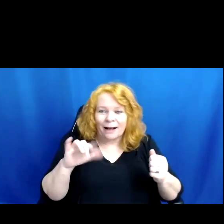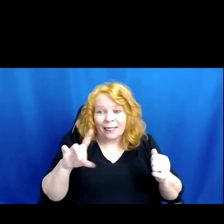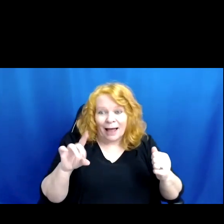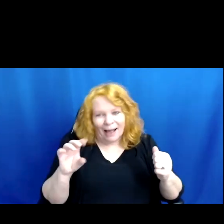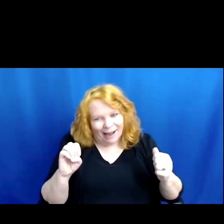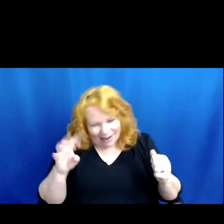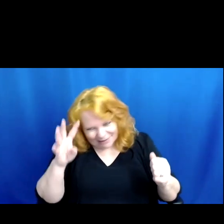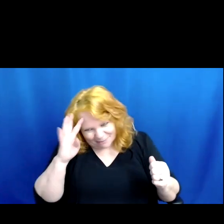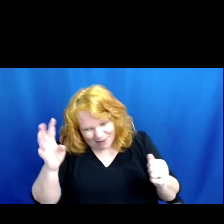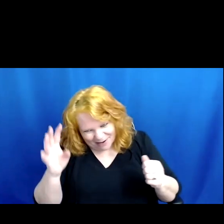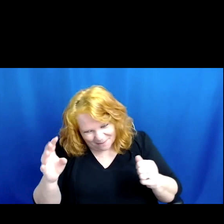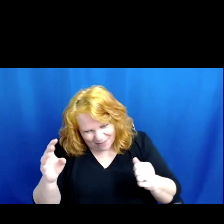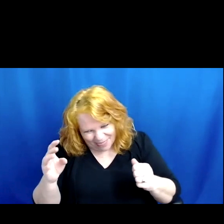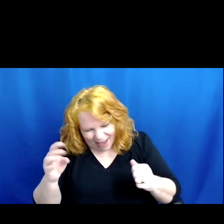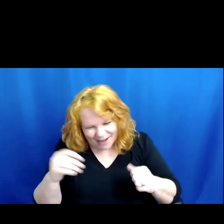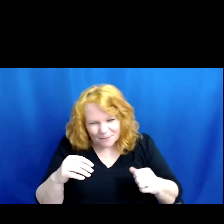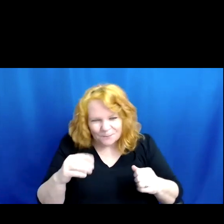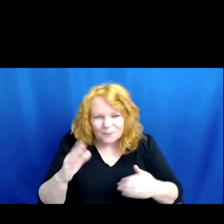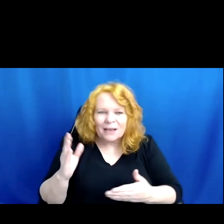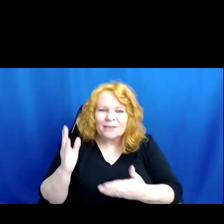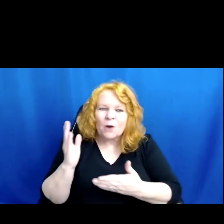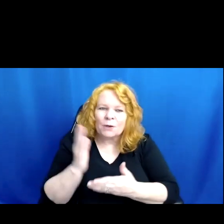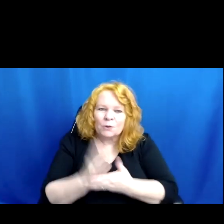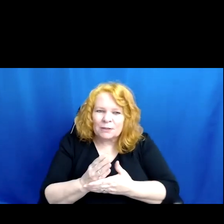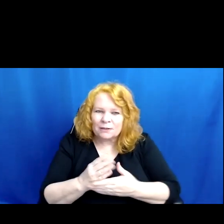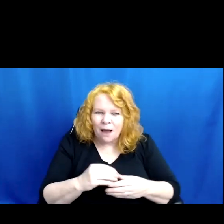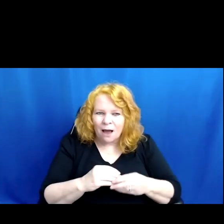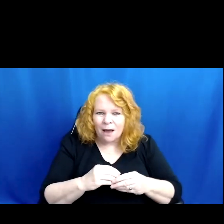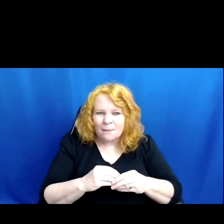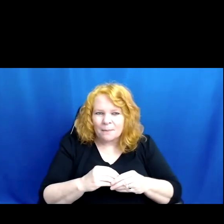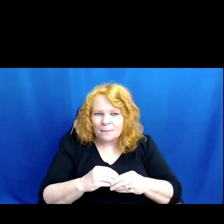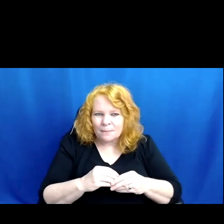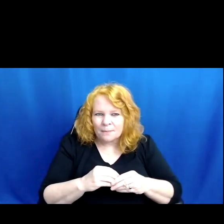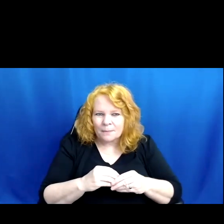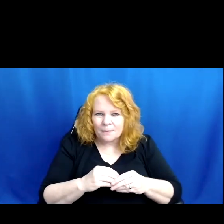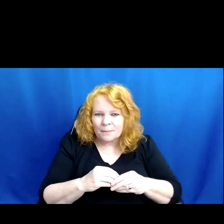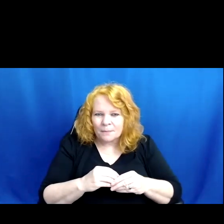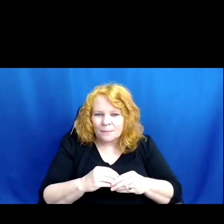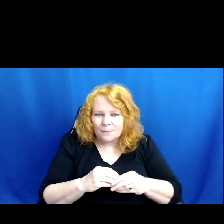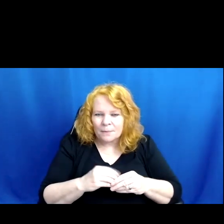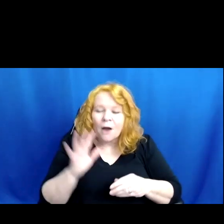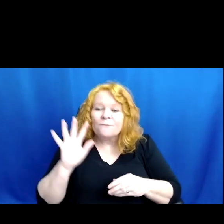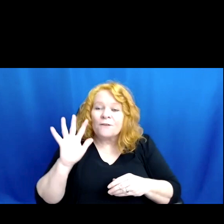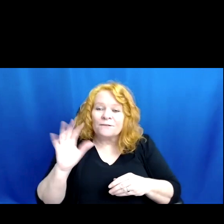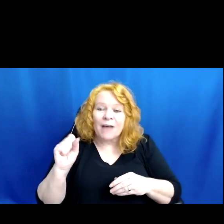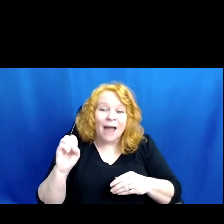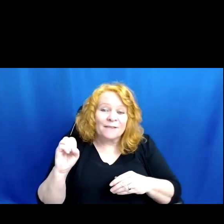I want to stop for five seconds and then carry on.